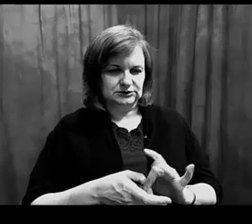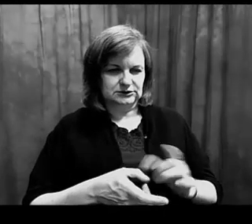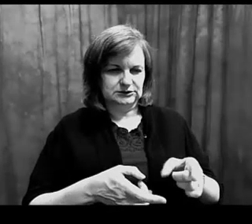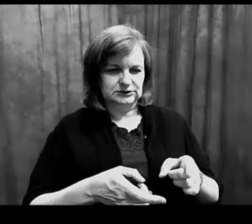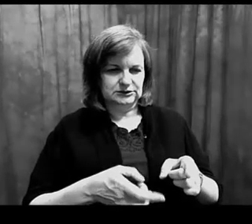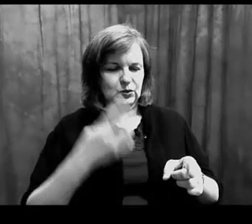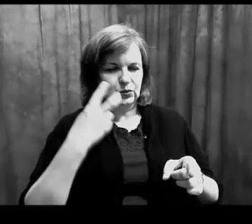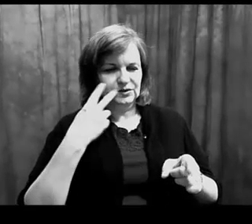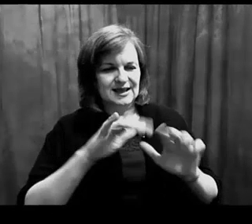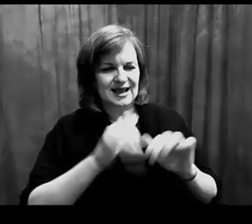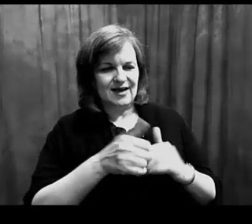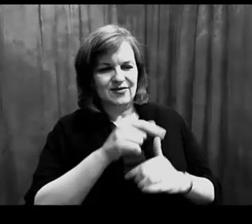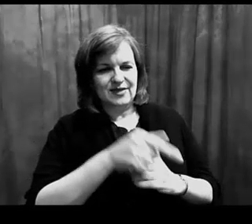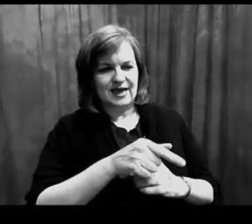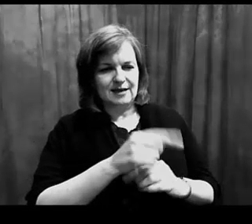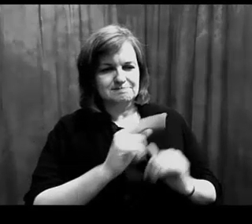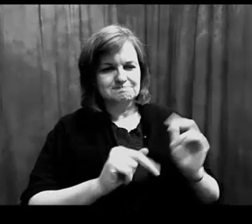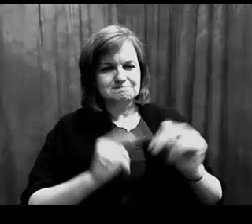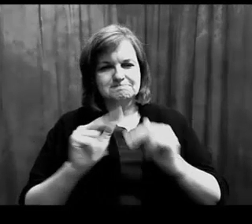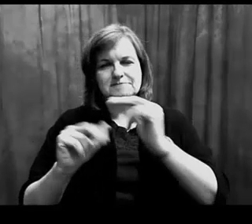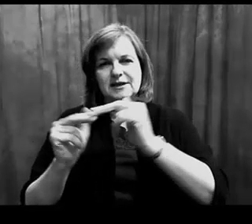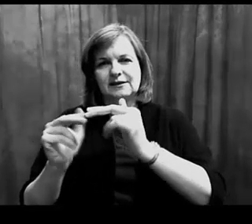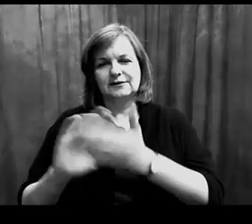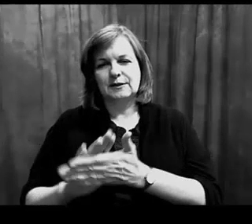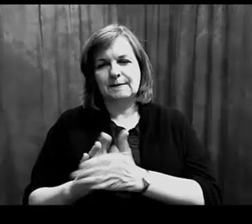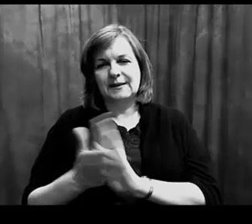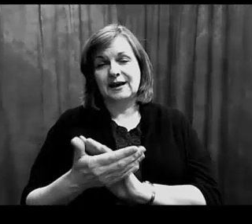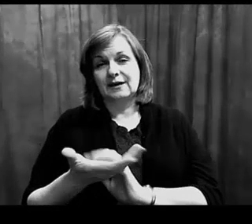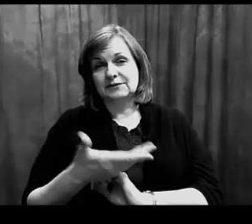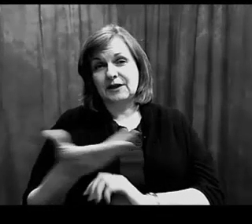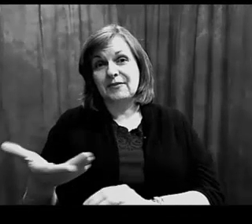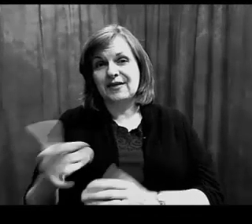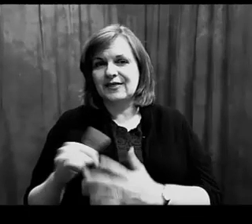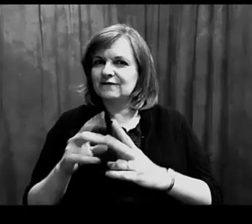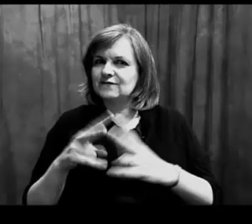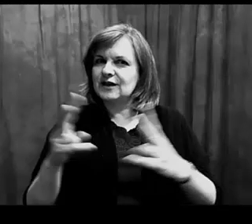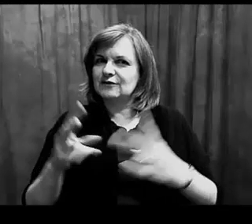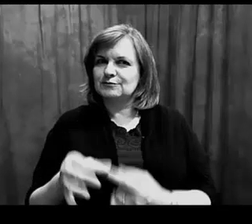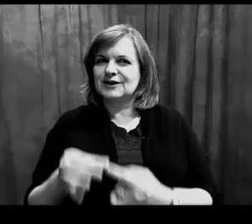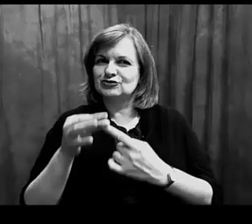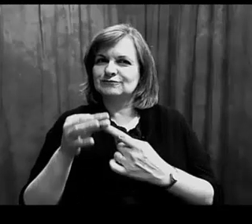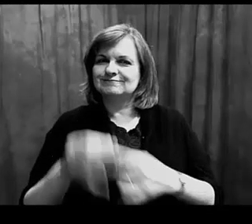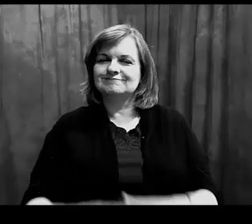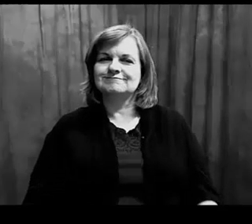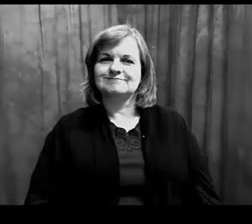and that's what we're gonna start here and show you how we can take these chemical bonds